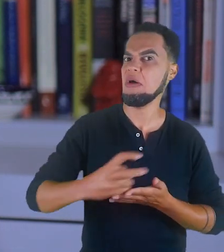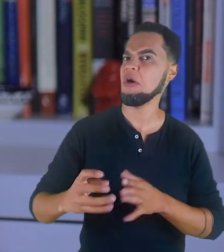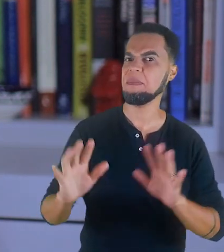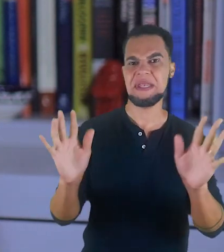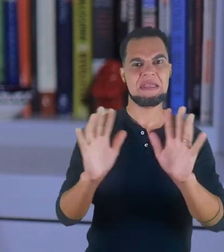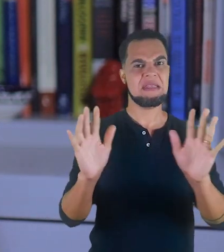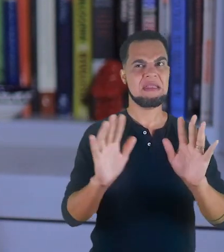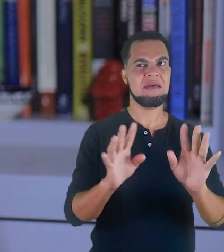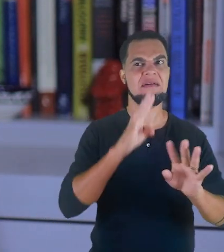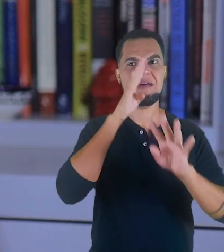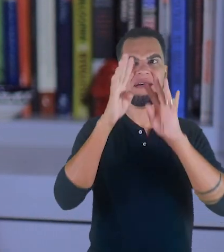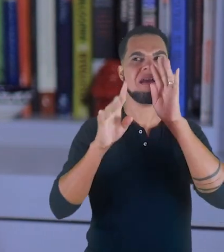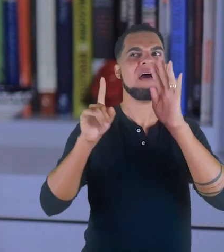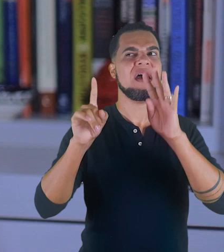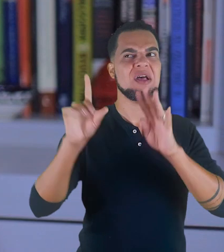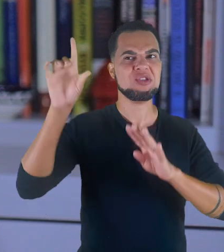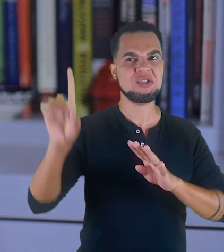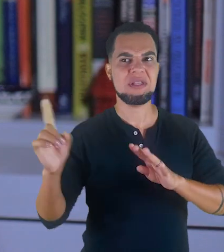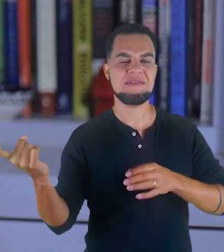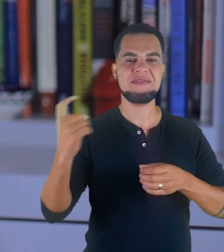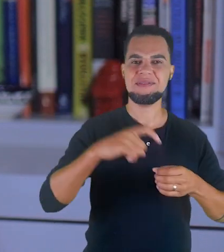Being too bold brings the Right back to power."